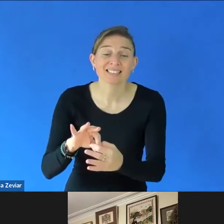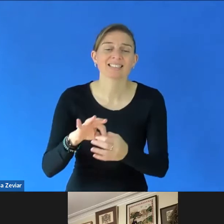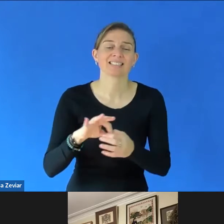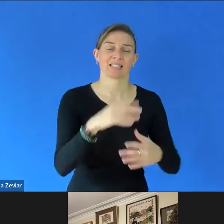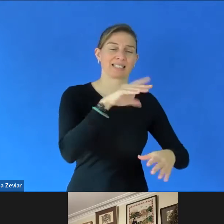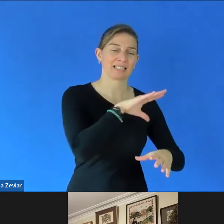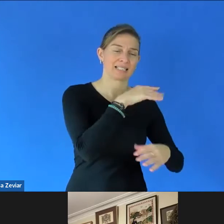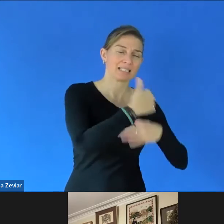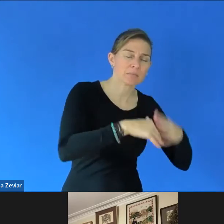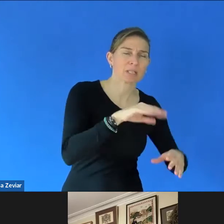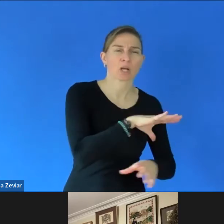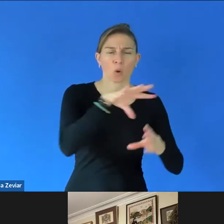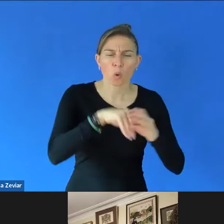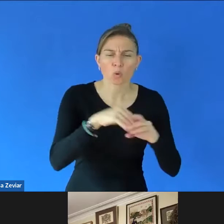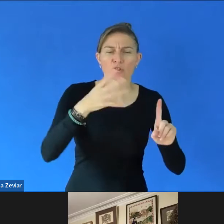research, and aid effectiveness.